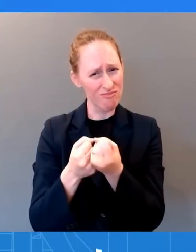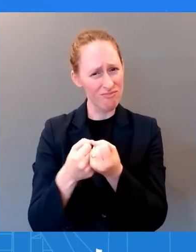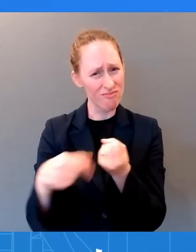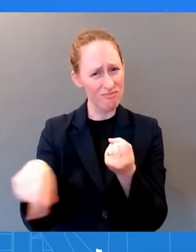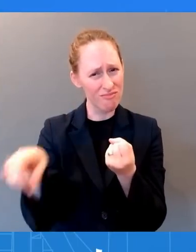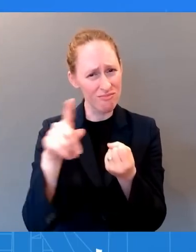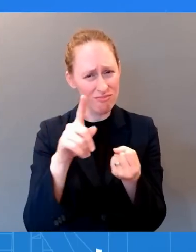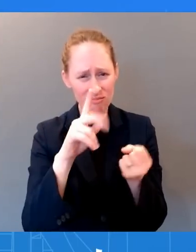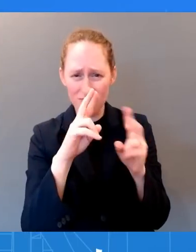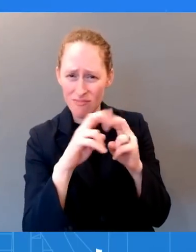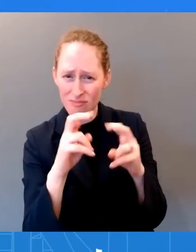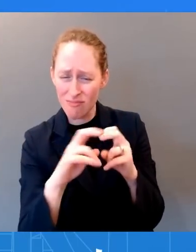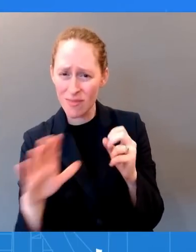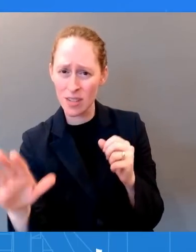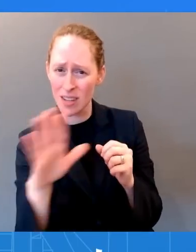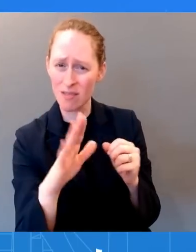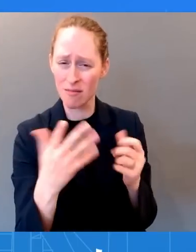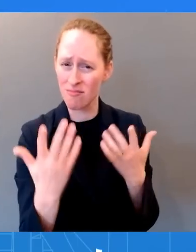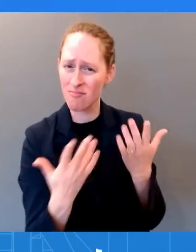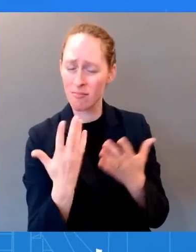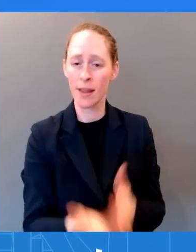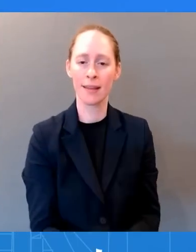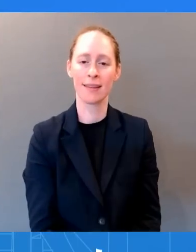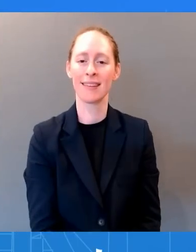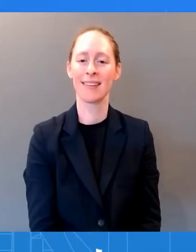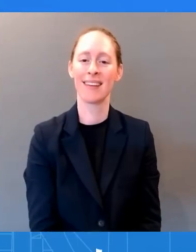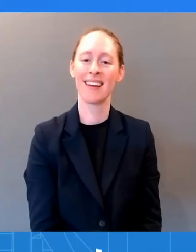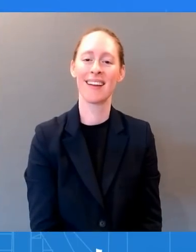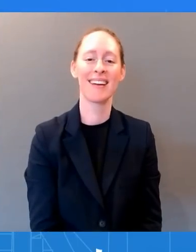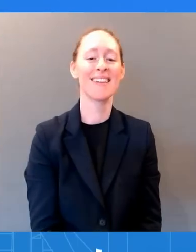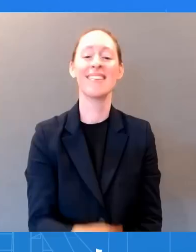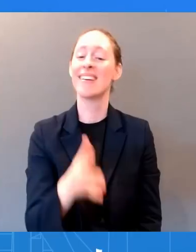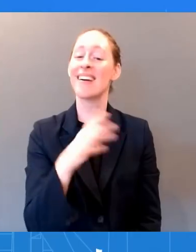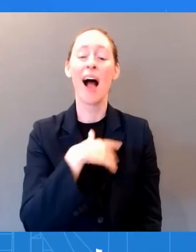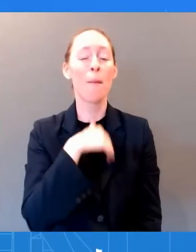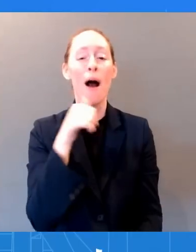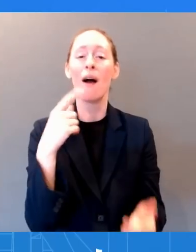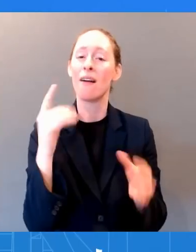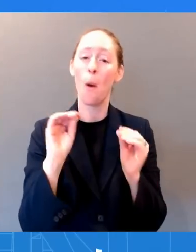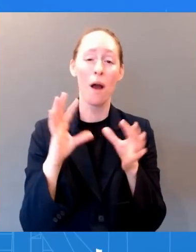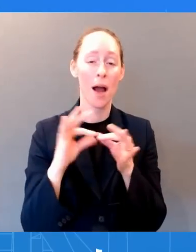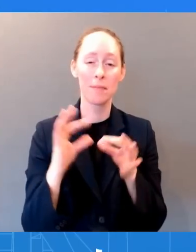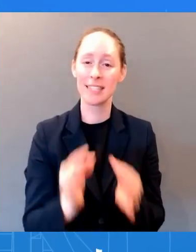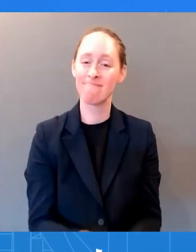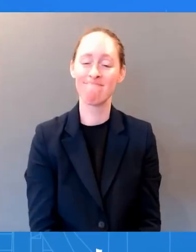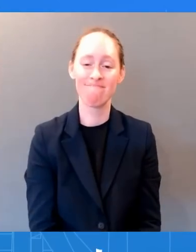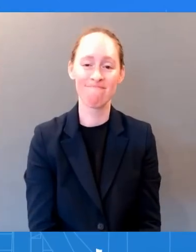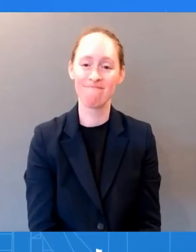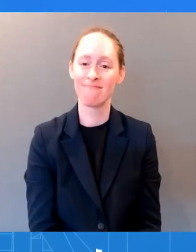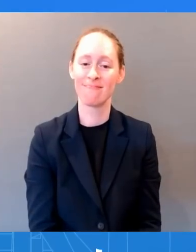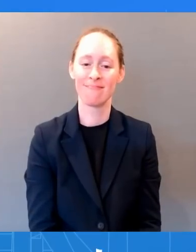I am just not going to comment on that. The Press: Was there anybody in the White House who requested this assessment ahead of time before --